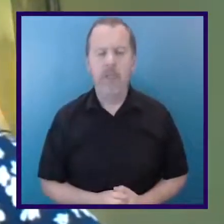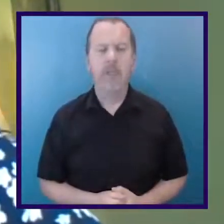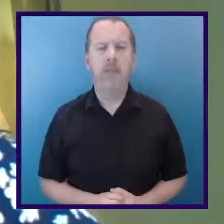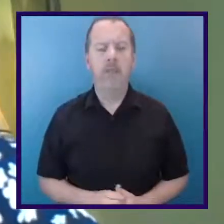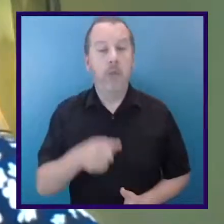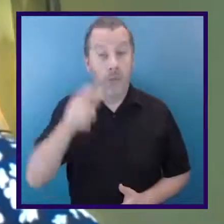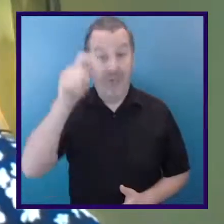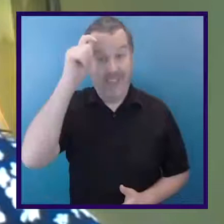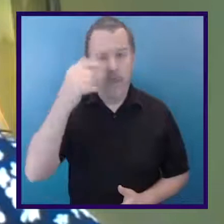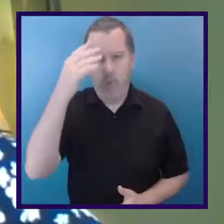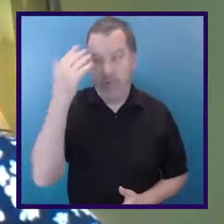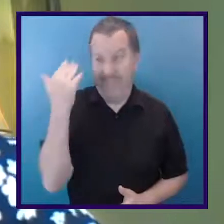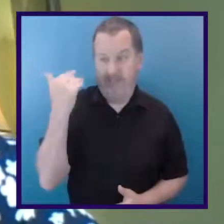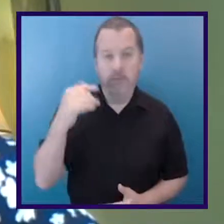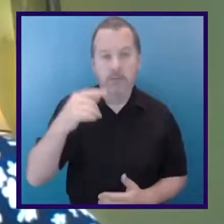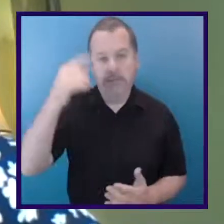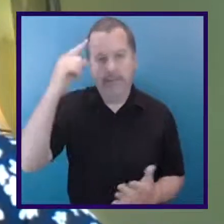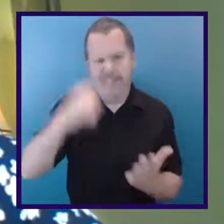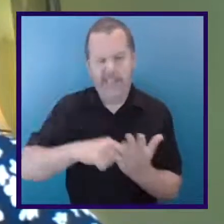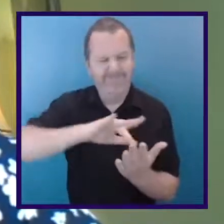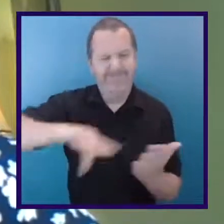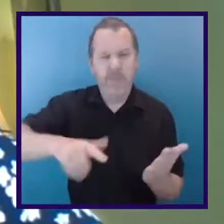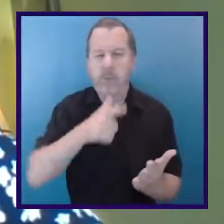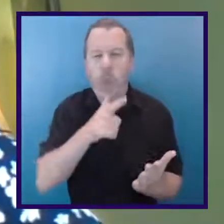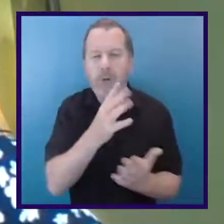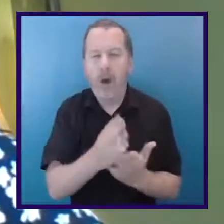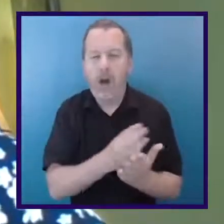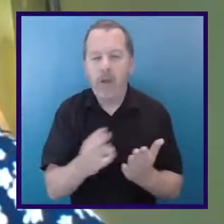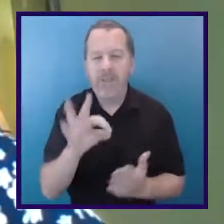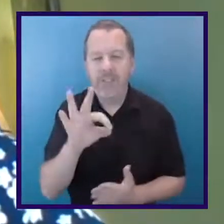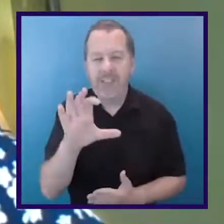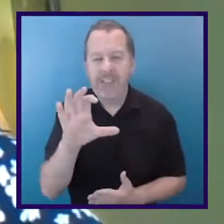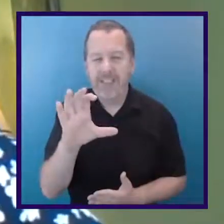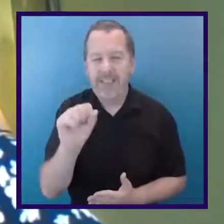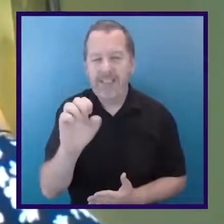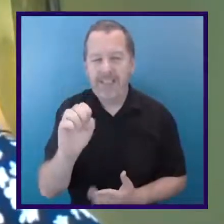Would you say Ciara that the decision to omit the spoken aspect of GCSE and A level could